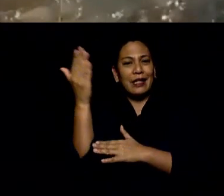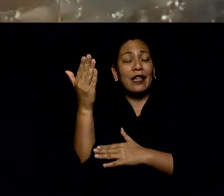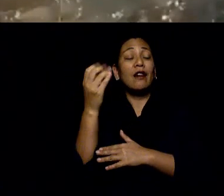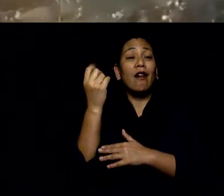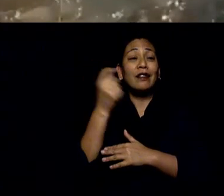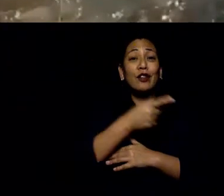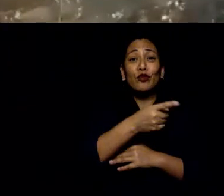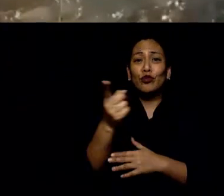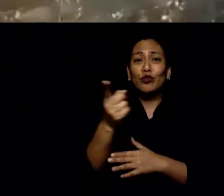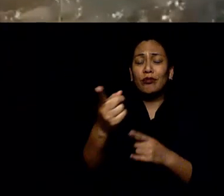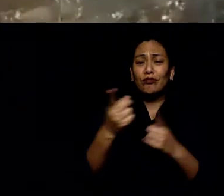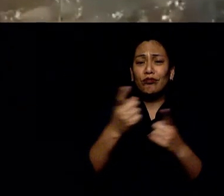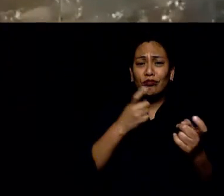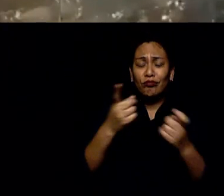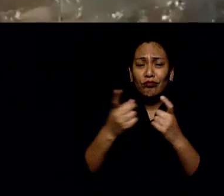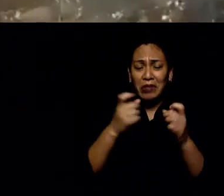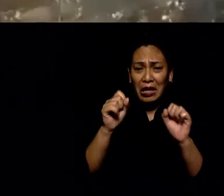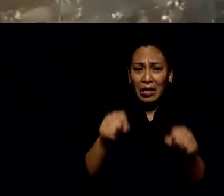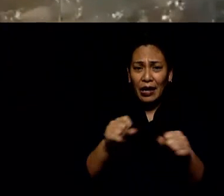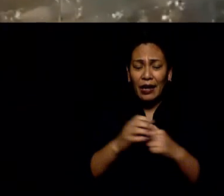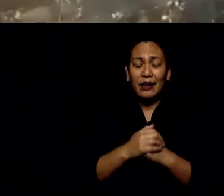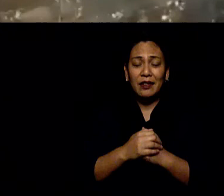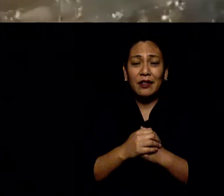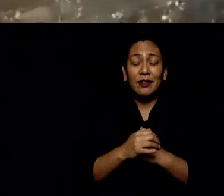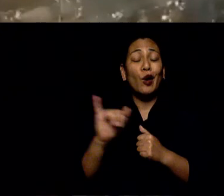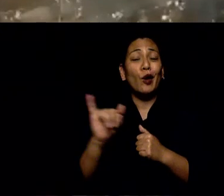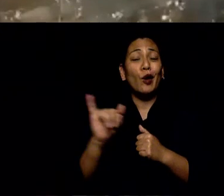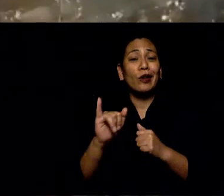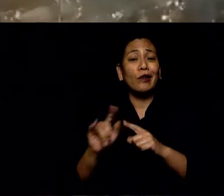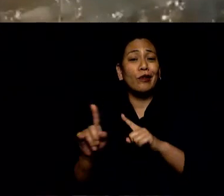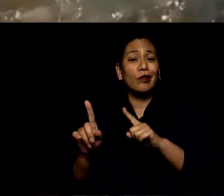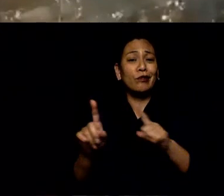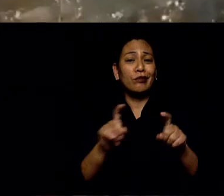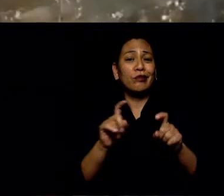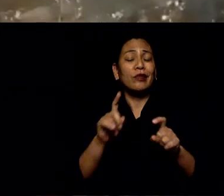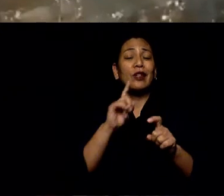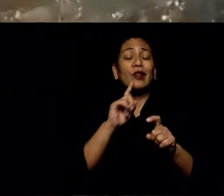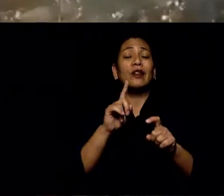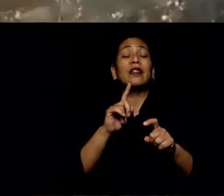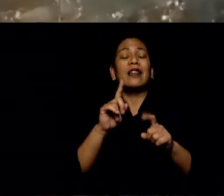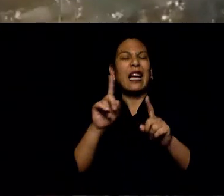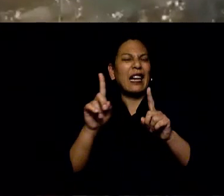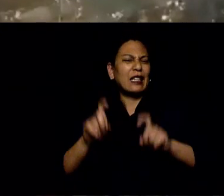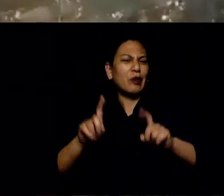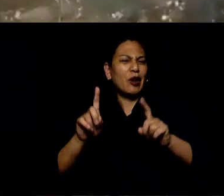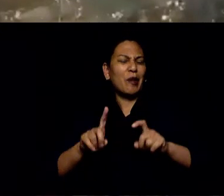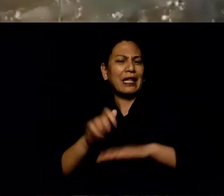And I also, as an experiment, I have also made a place on a Google presentation